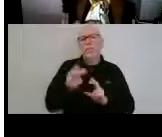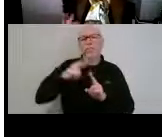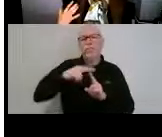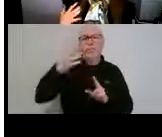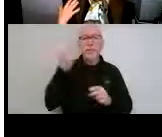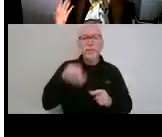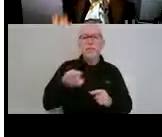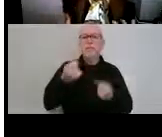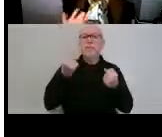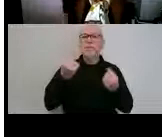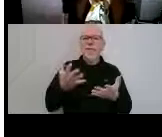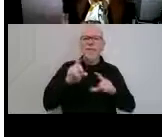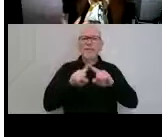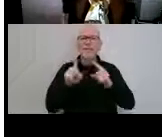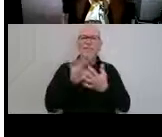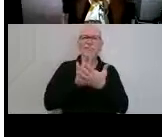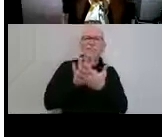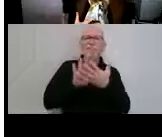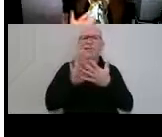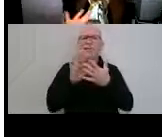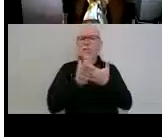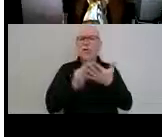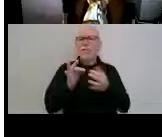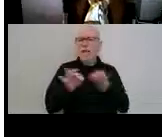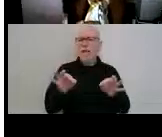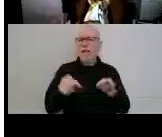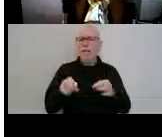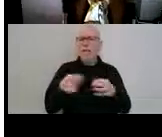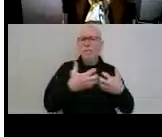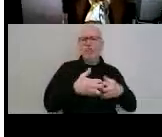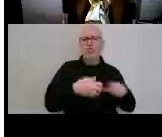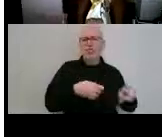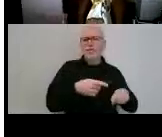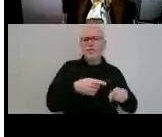of the nuances and cultural aspects of language that machines can't capture yet.